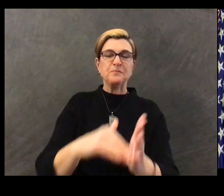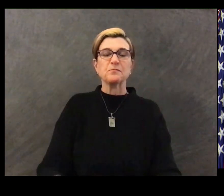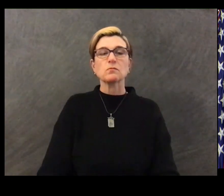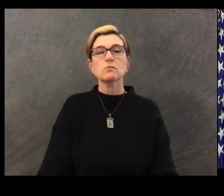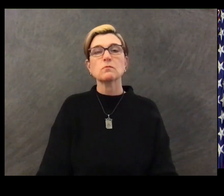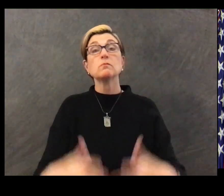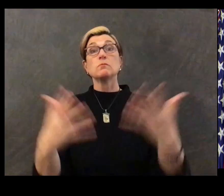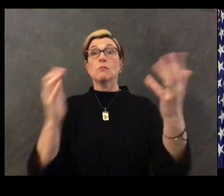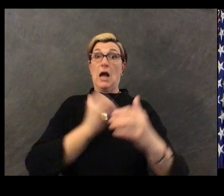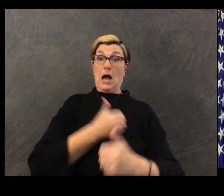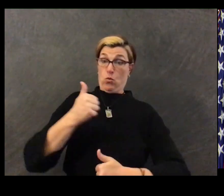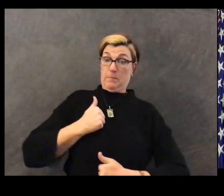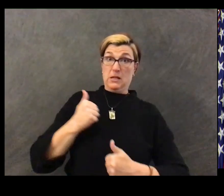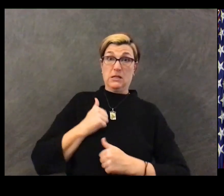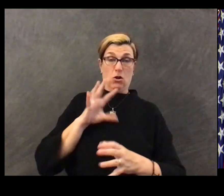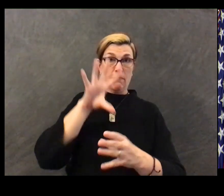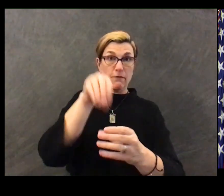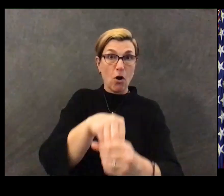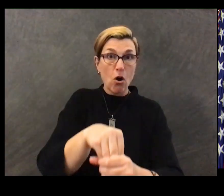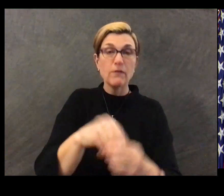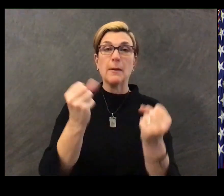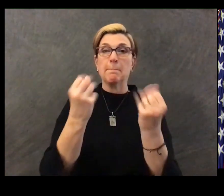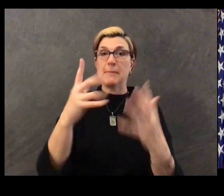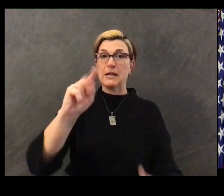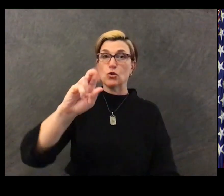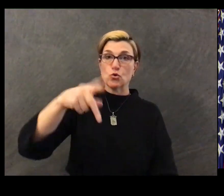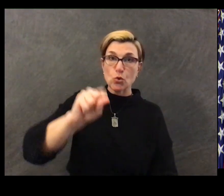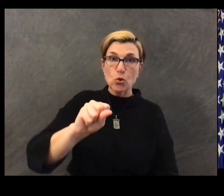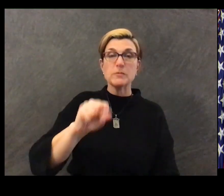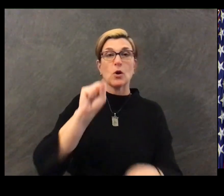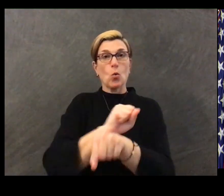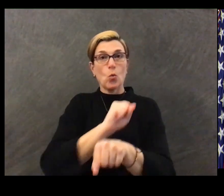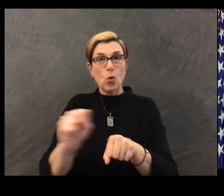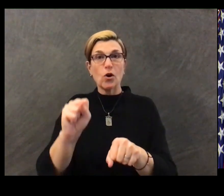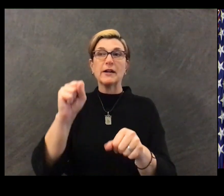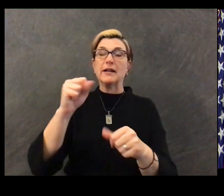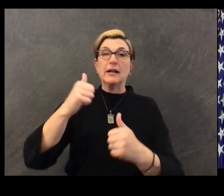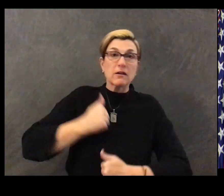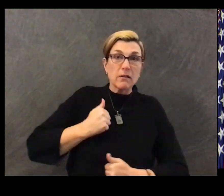thousands of troops are deployed alongside of civilians and the spots as